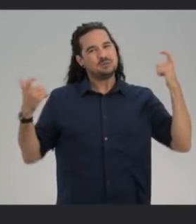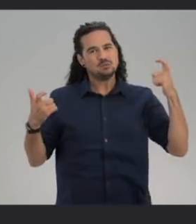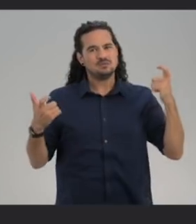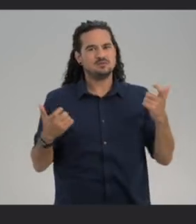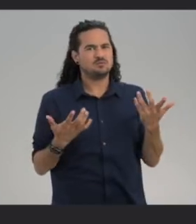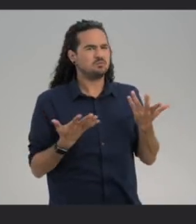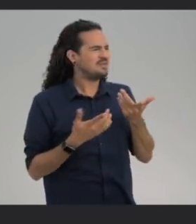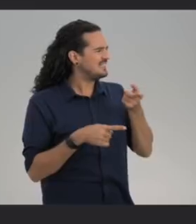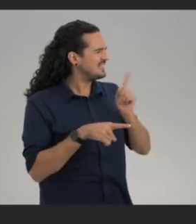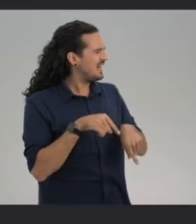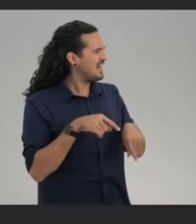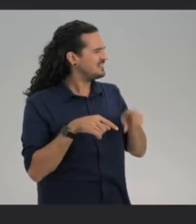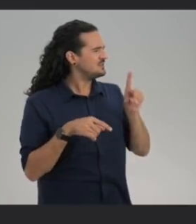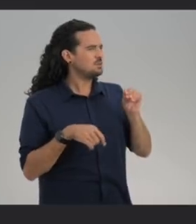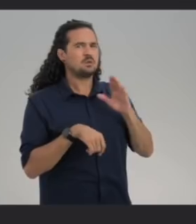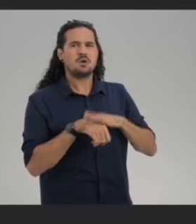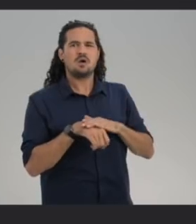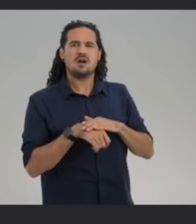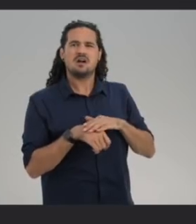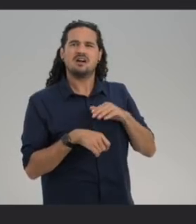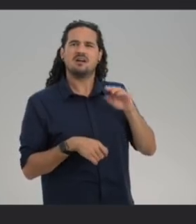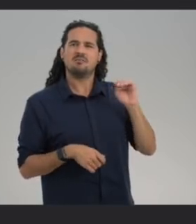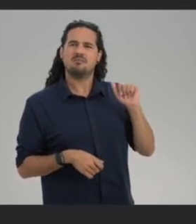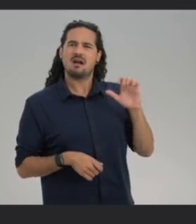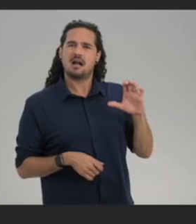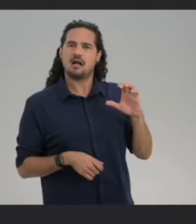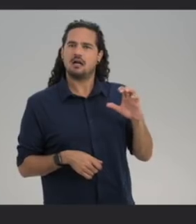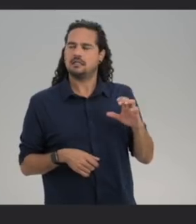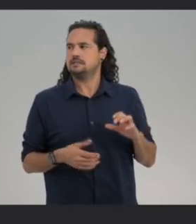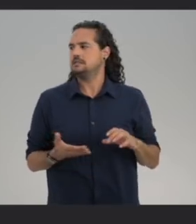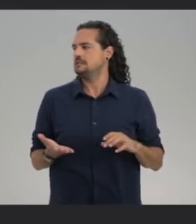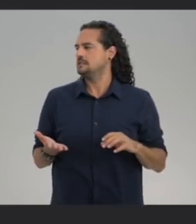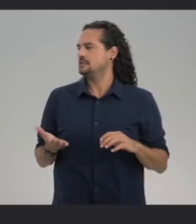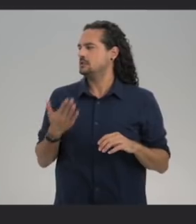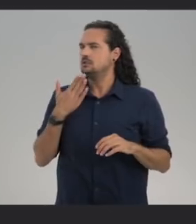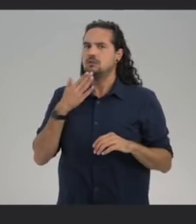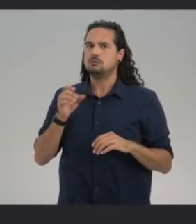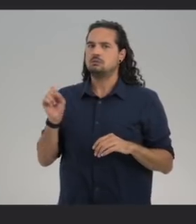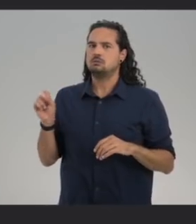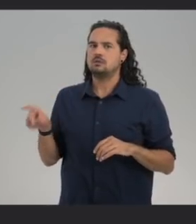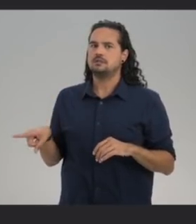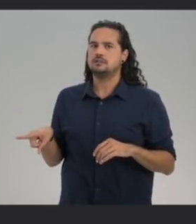What can't we do with Apple Silicon on Mac? [woman 2] Um... That's a super good question.